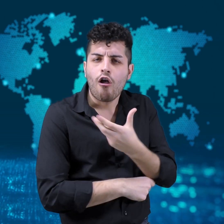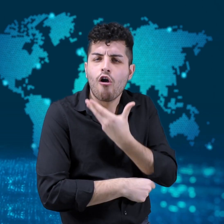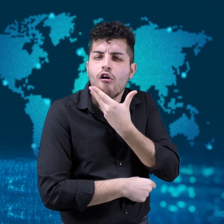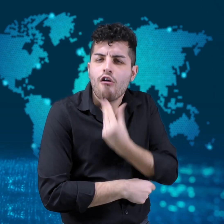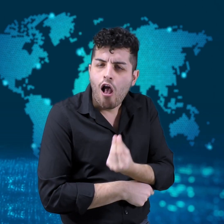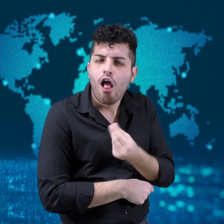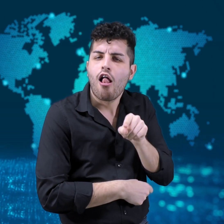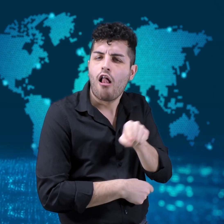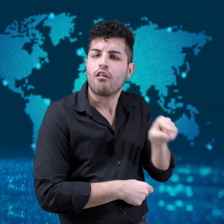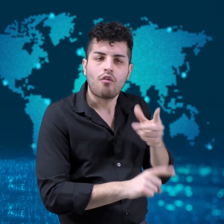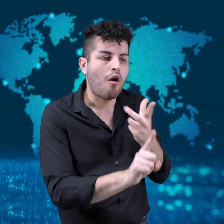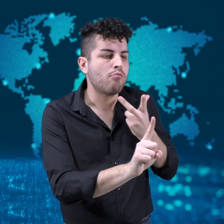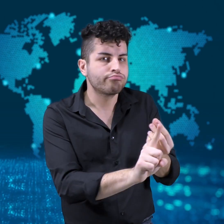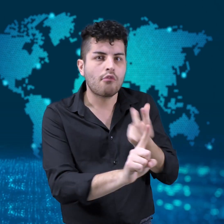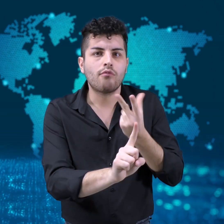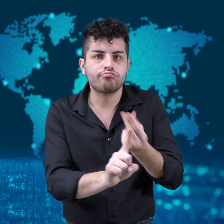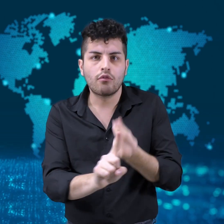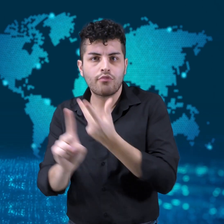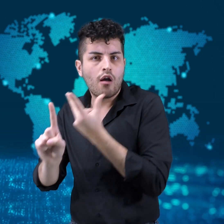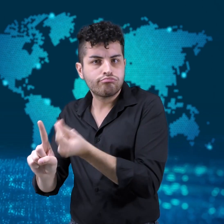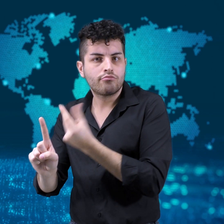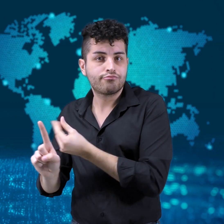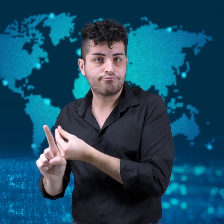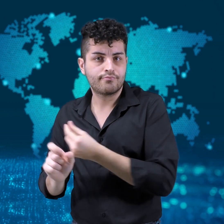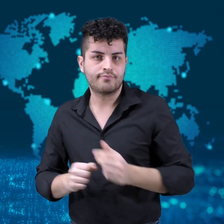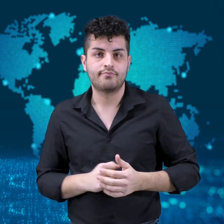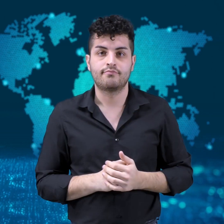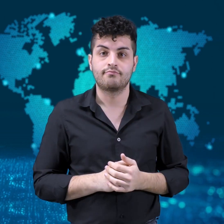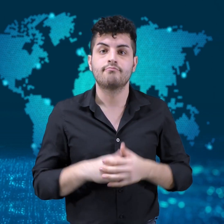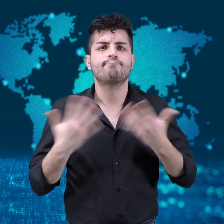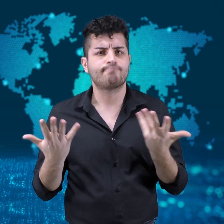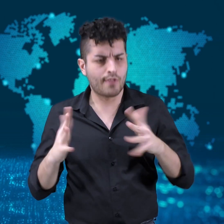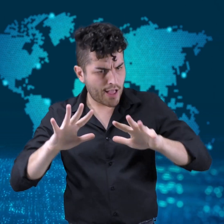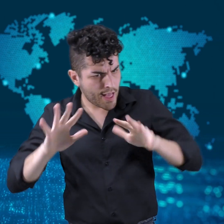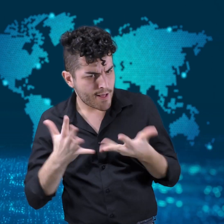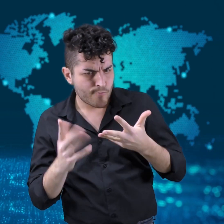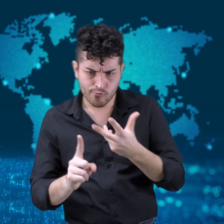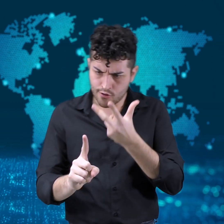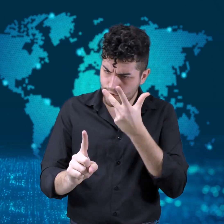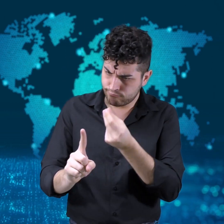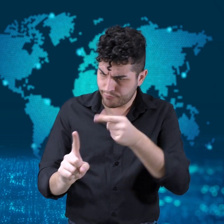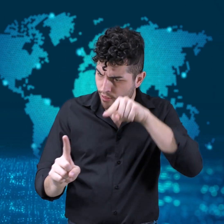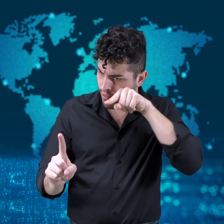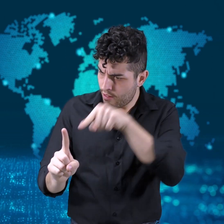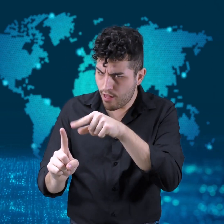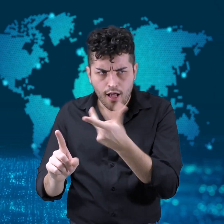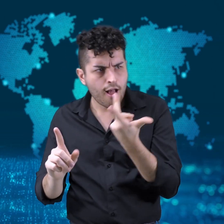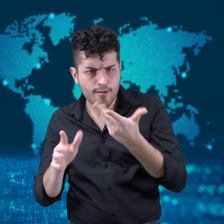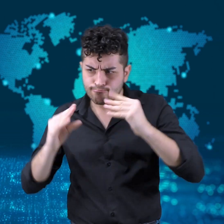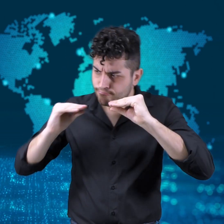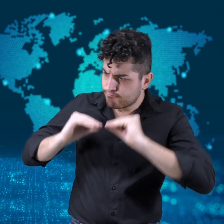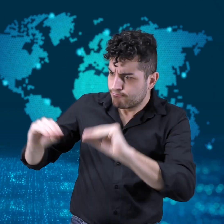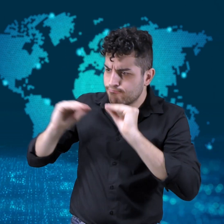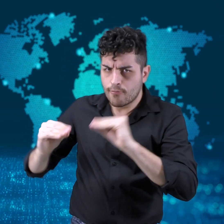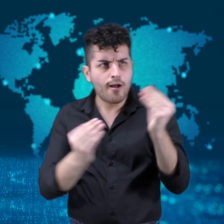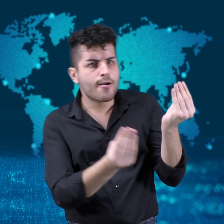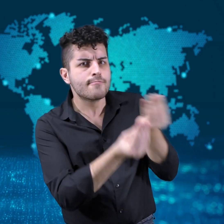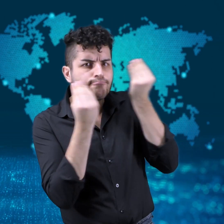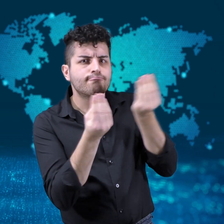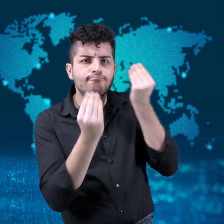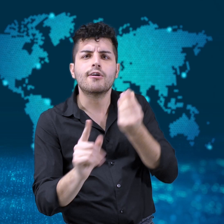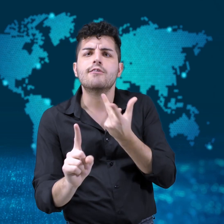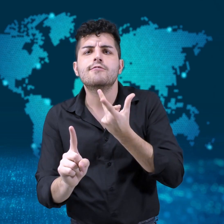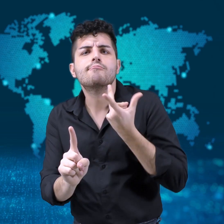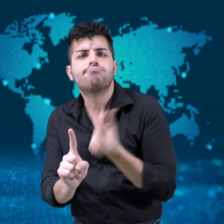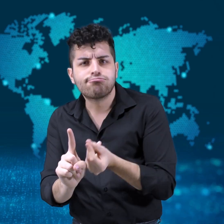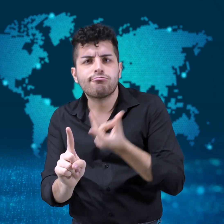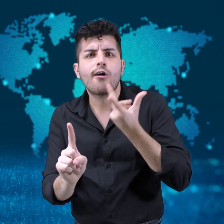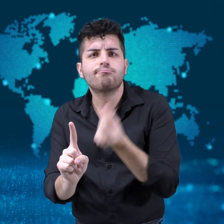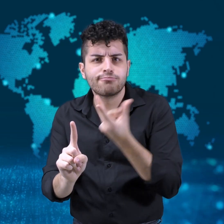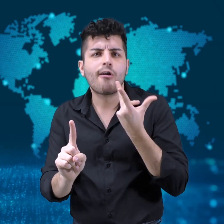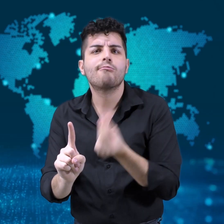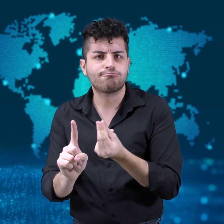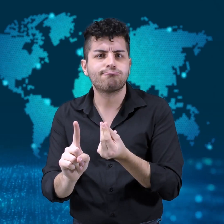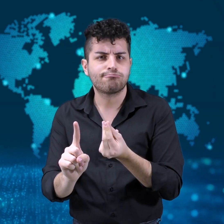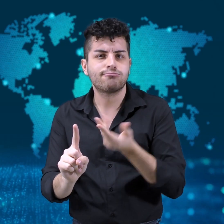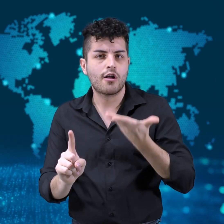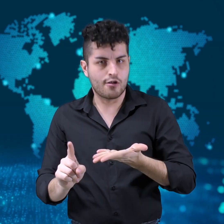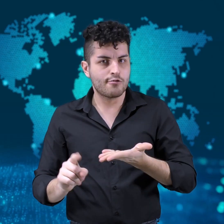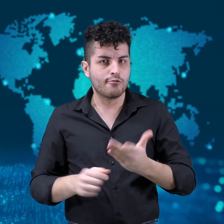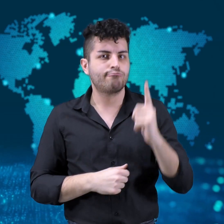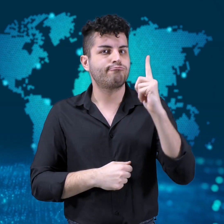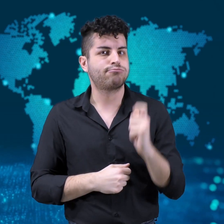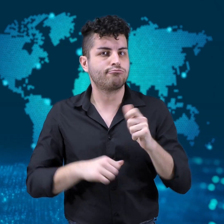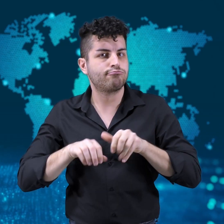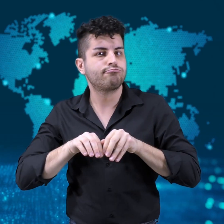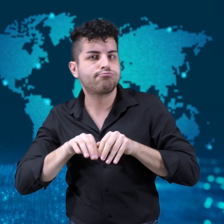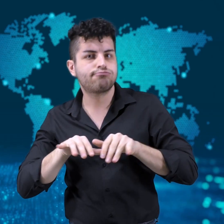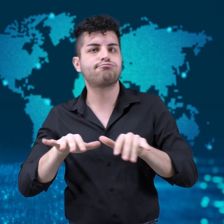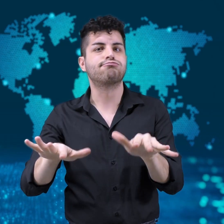Both countries plan to start with healthcare workers as well as their elderly population.